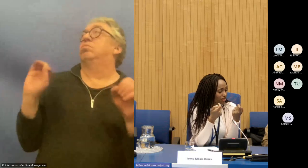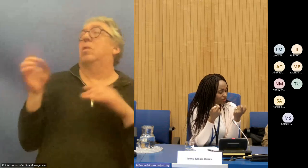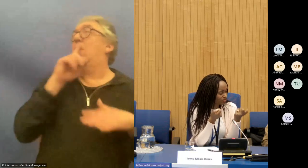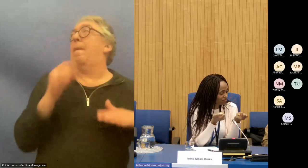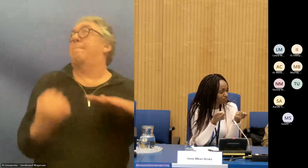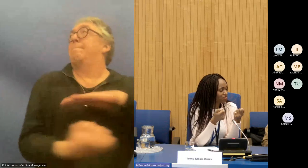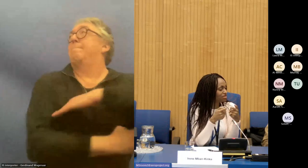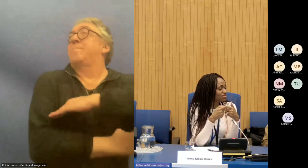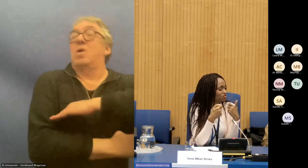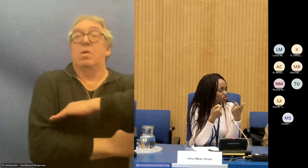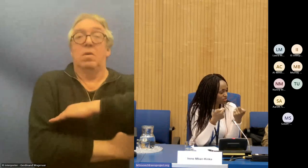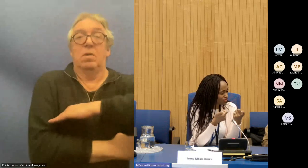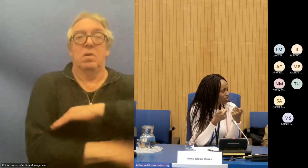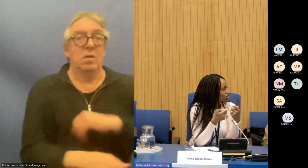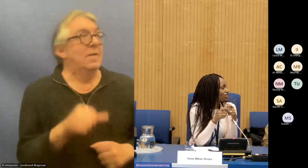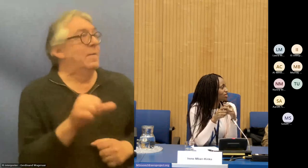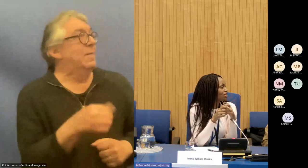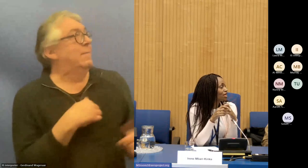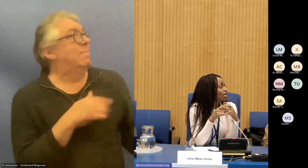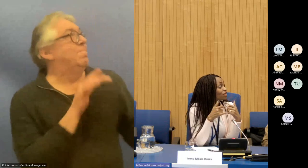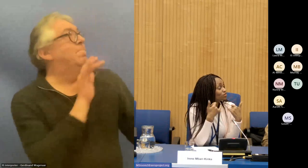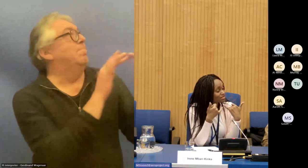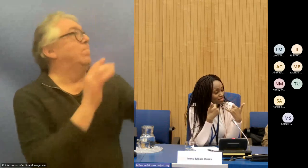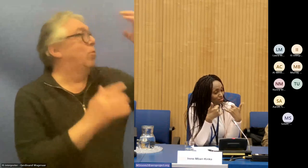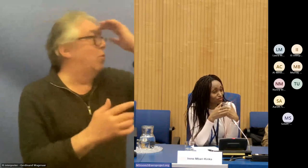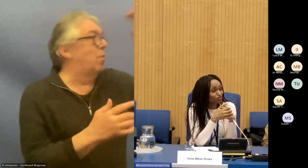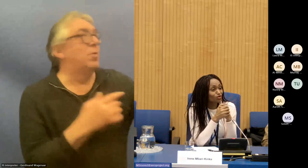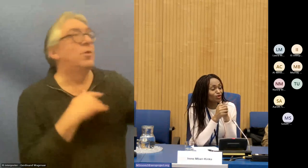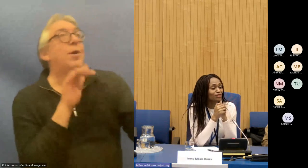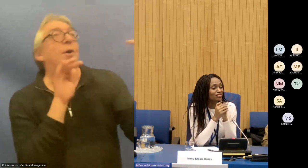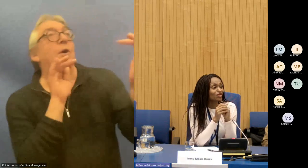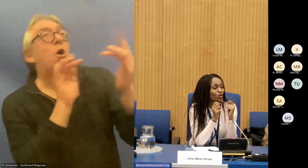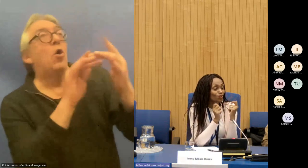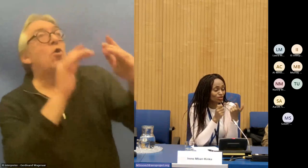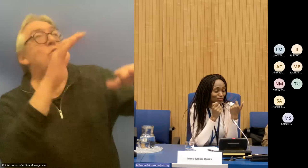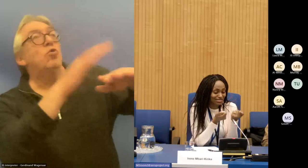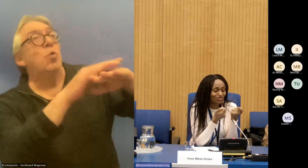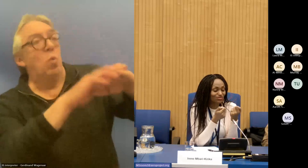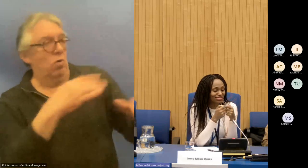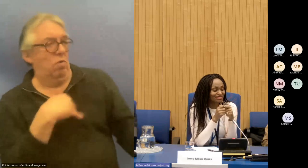the county government, special education and we started making phone calls. What is interesting,